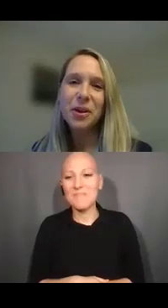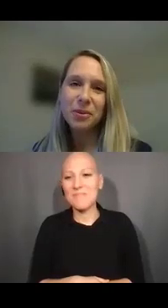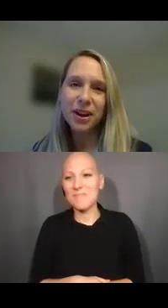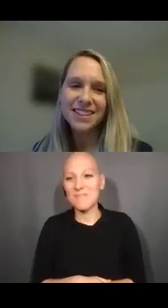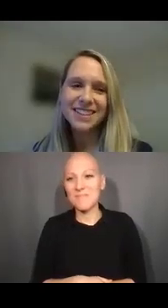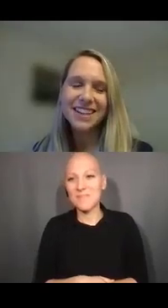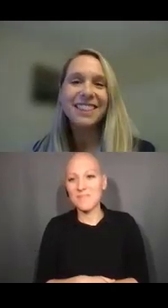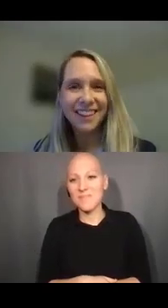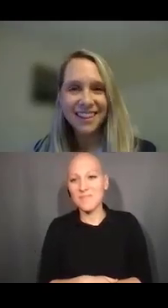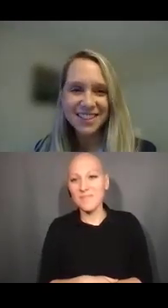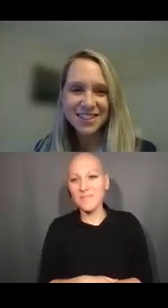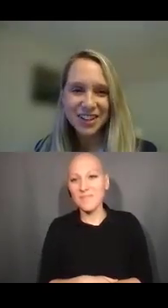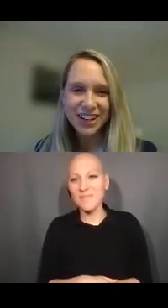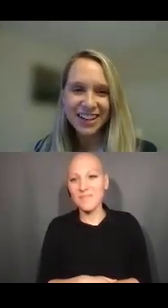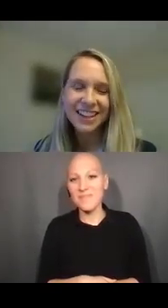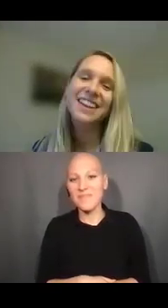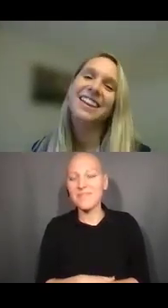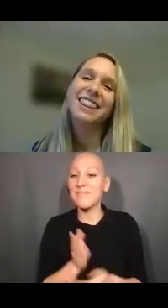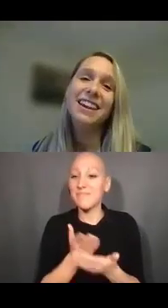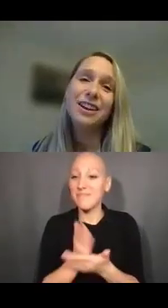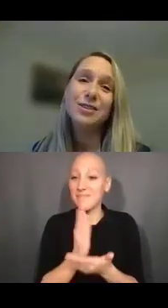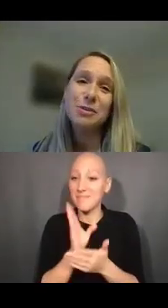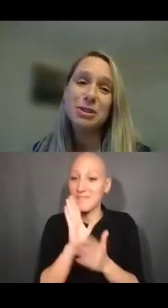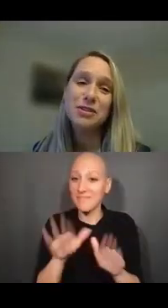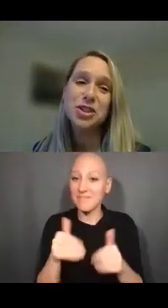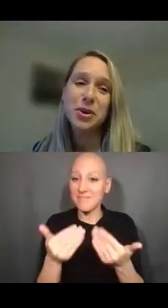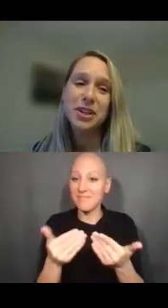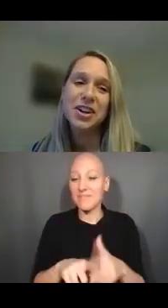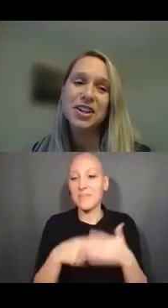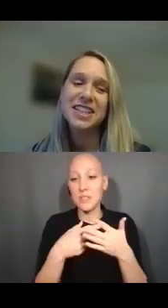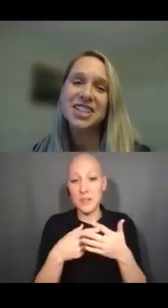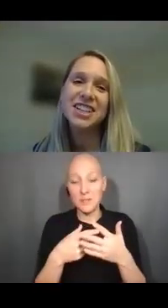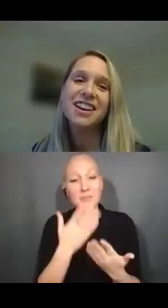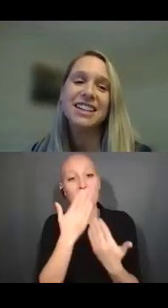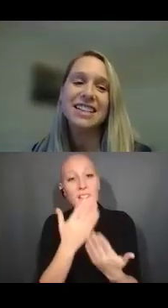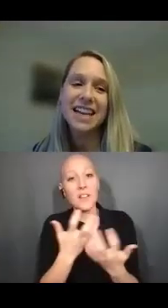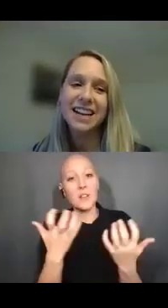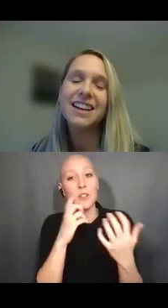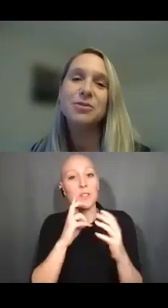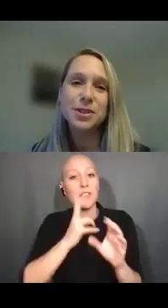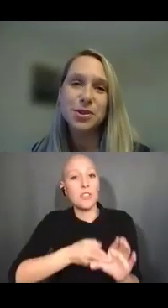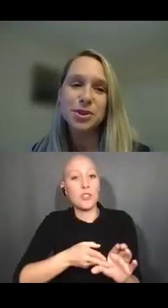Elyse Sullivan: All right. Let's get started. Thank you so much for joining our session on Data and Resource